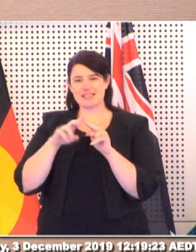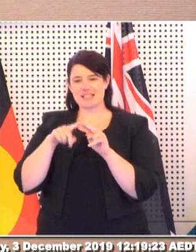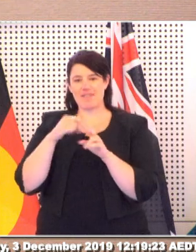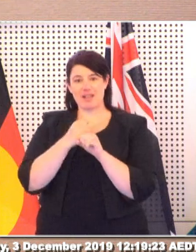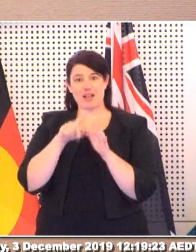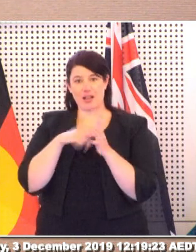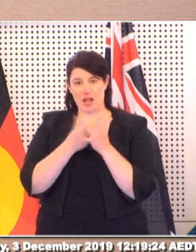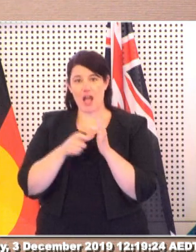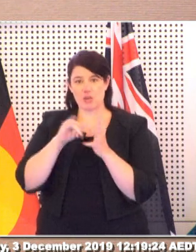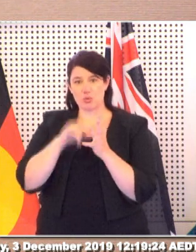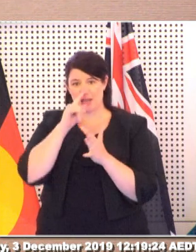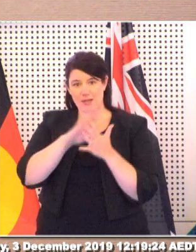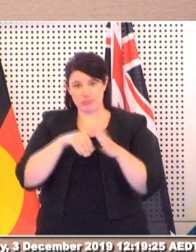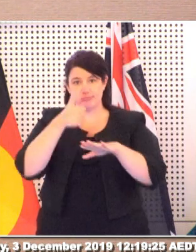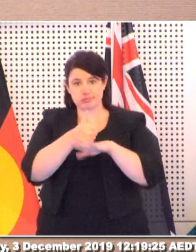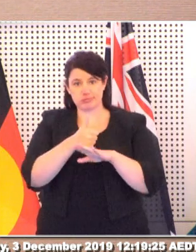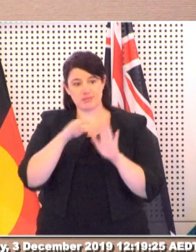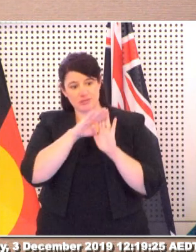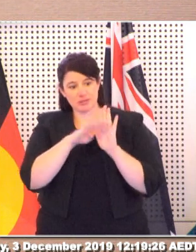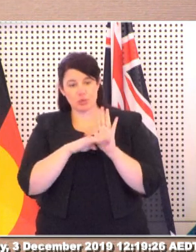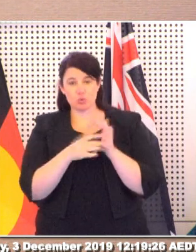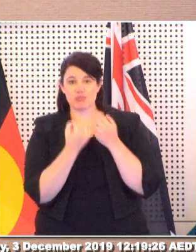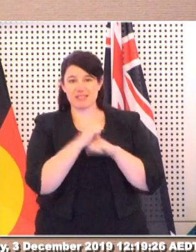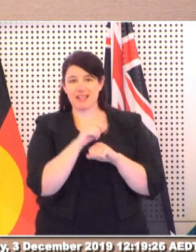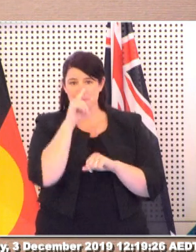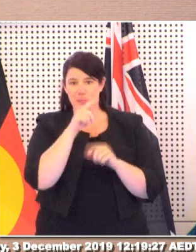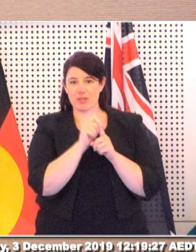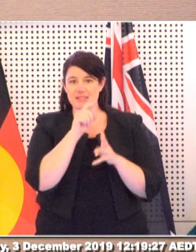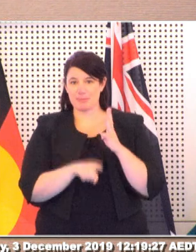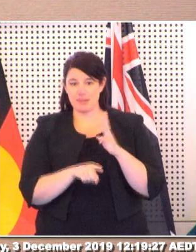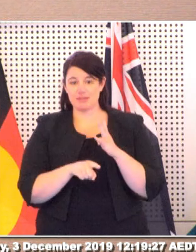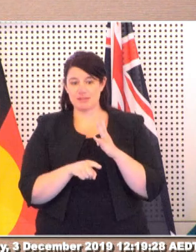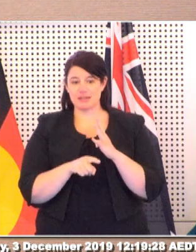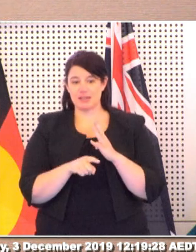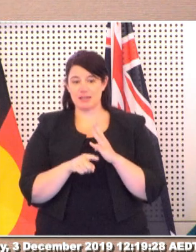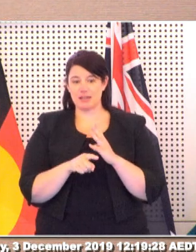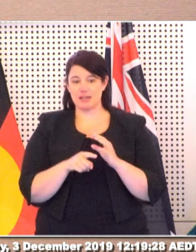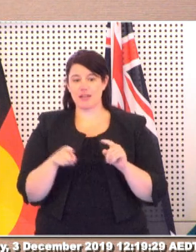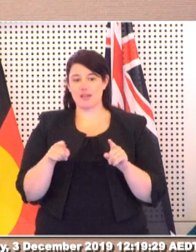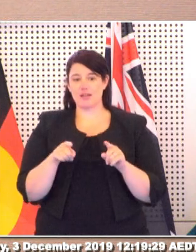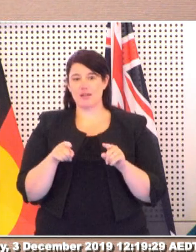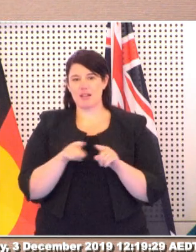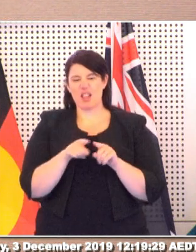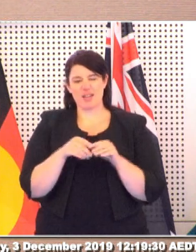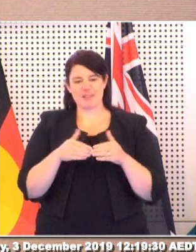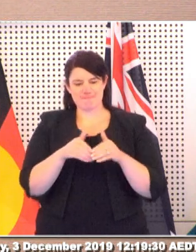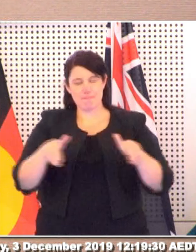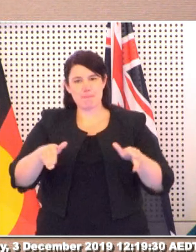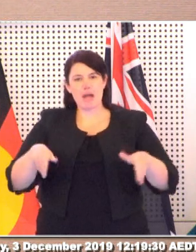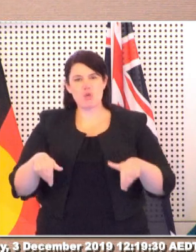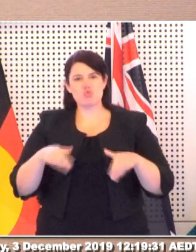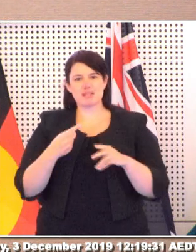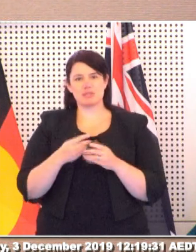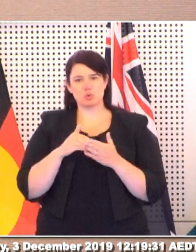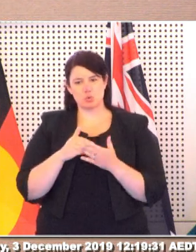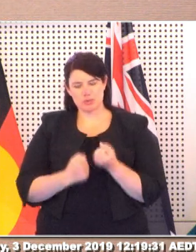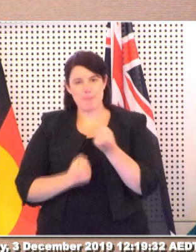but – but solid, continuing, purposeful relationships